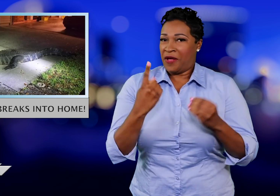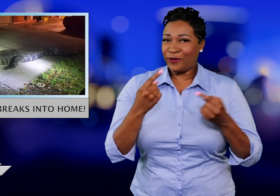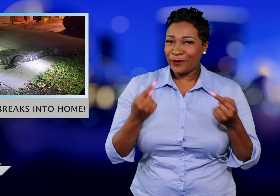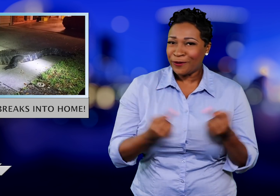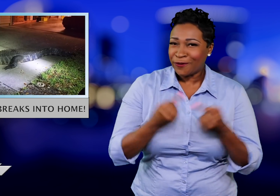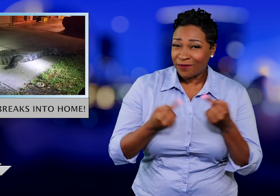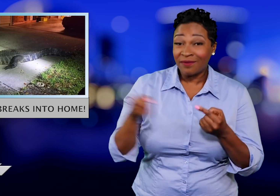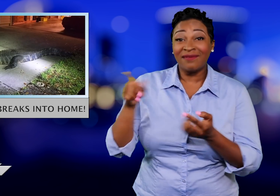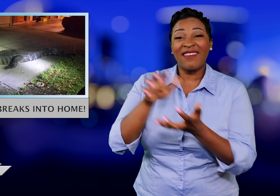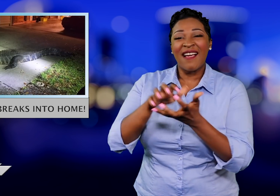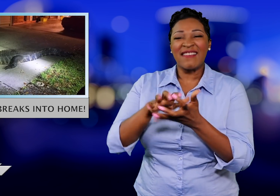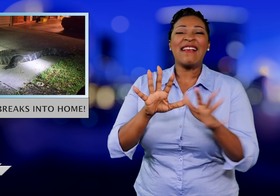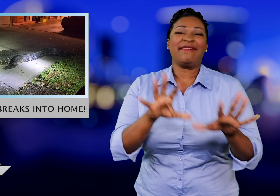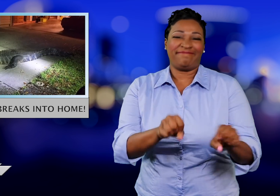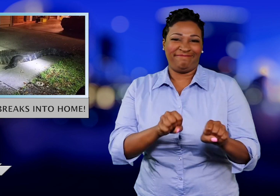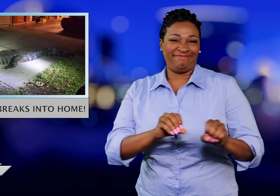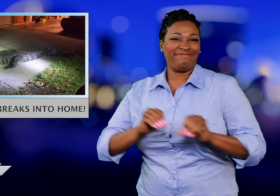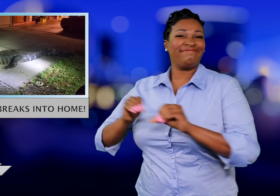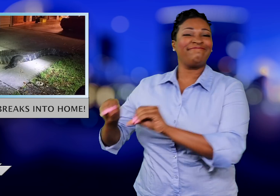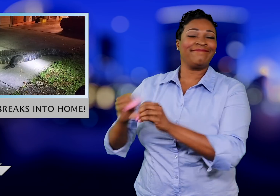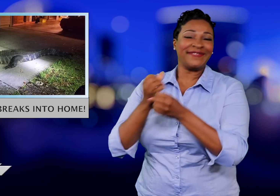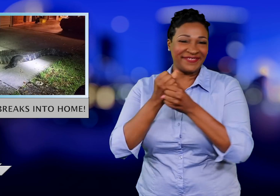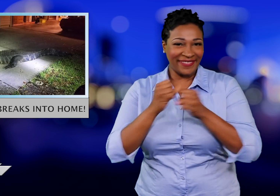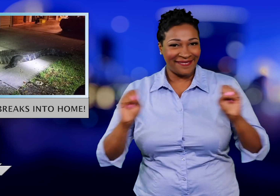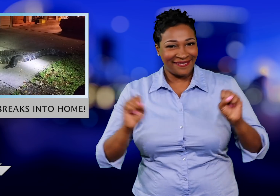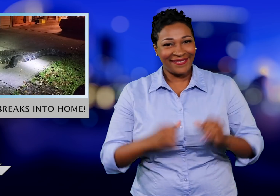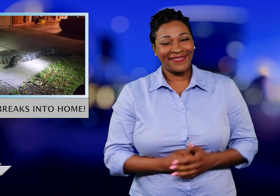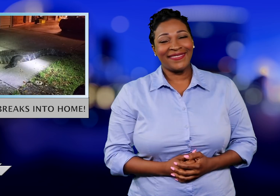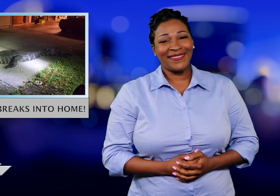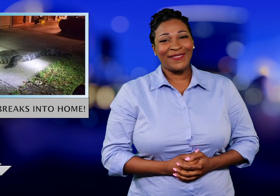No one was hurt and the gator was removed safely.